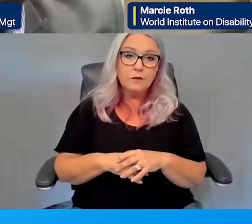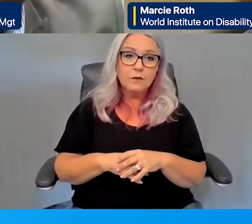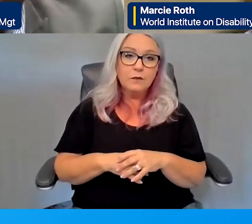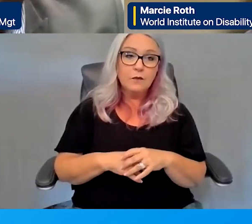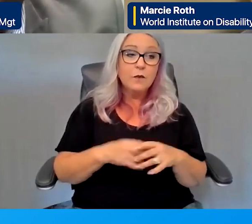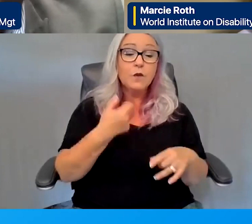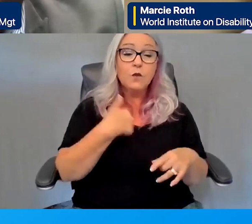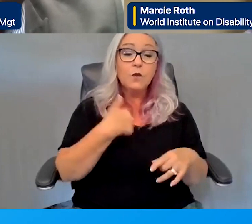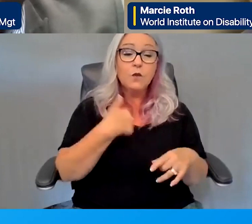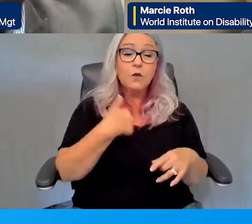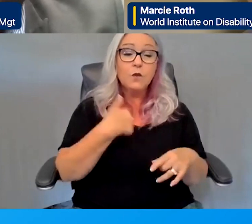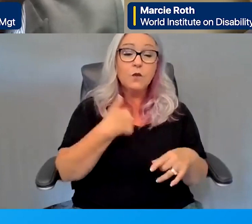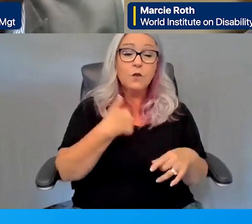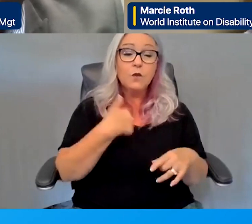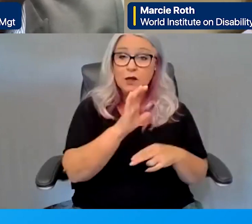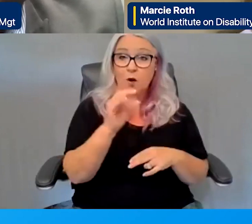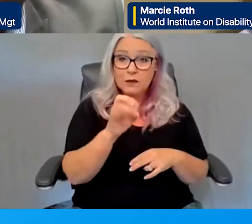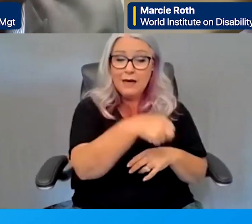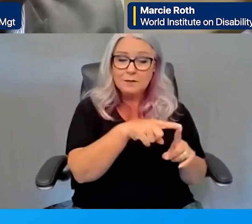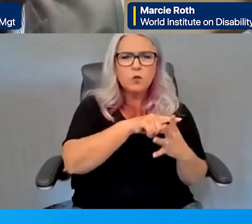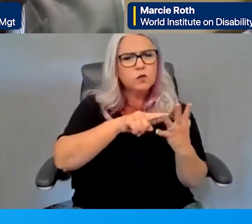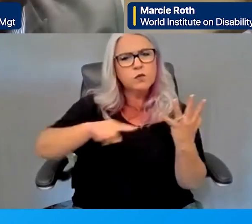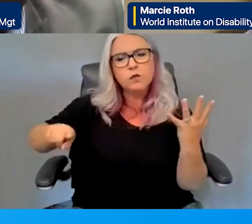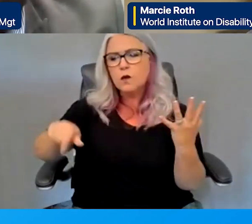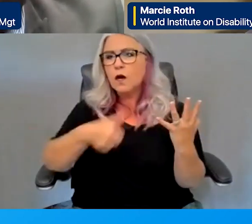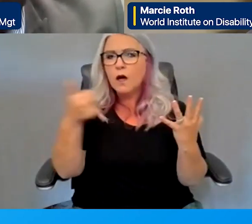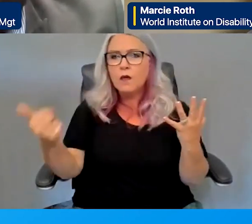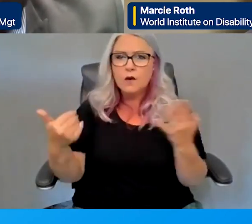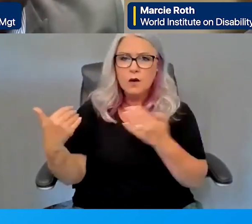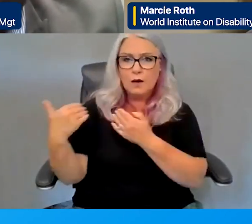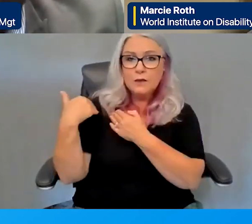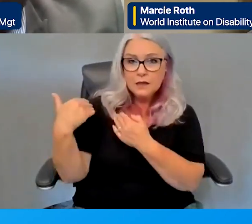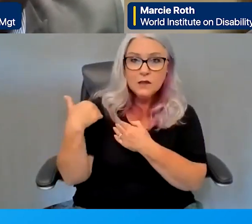other obligations to be use of